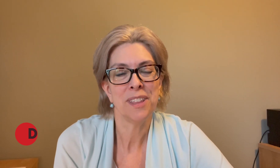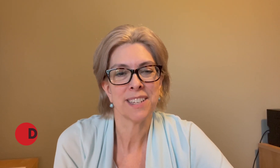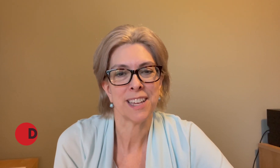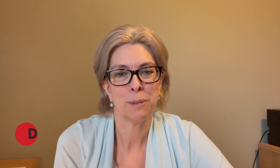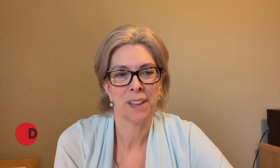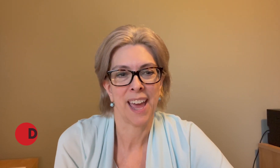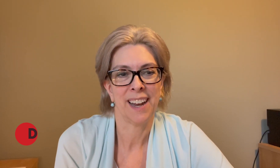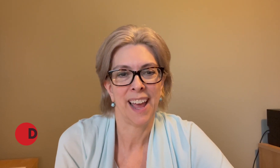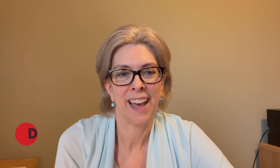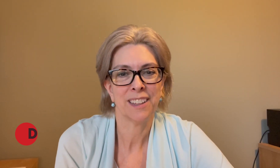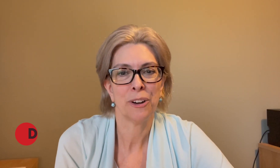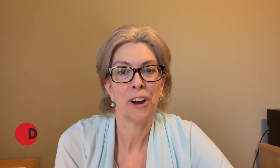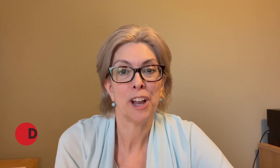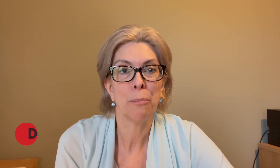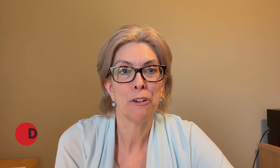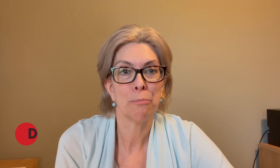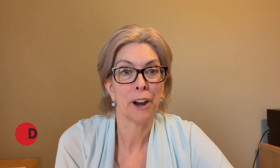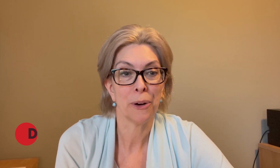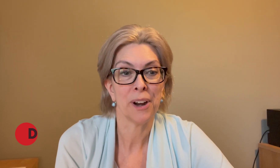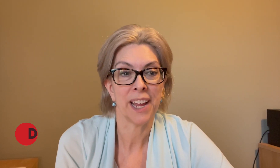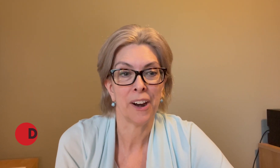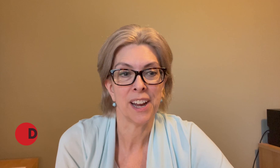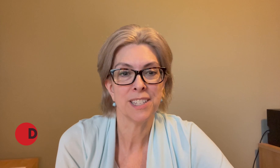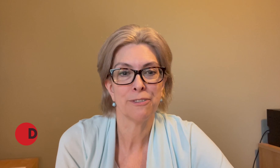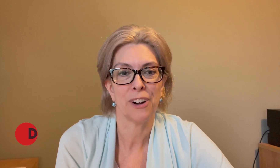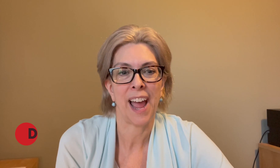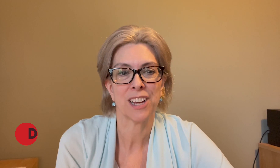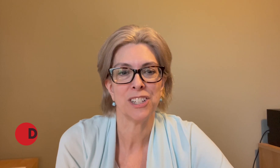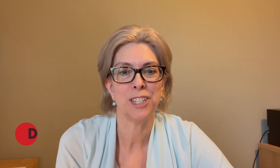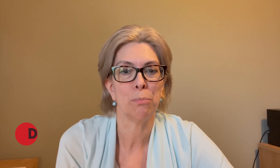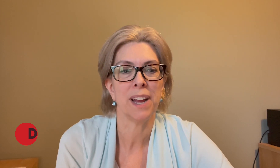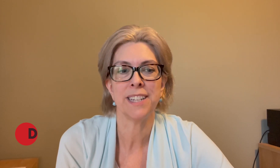Under the Accessible Canada Act there are a number of priority areas for action